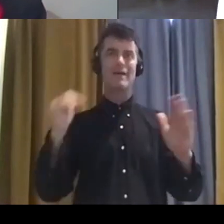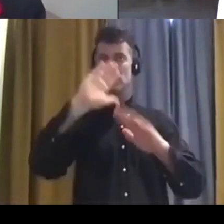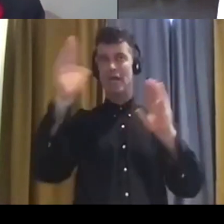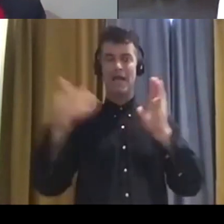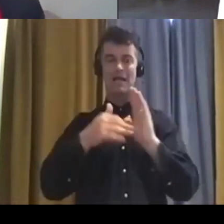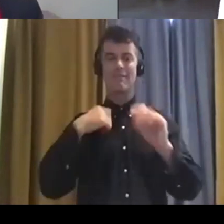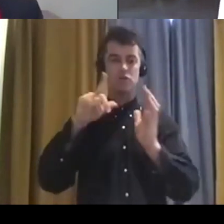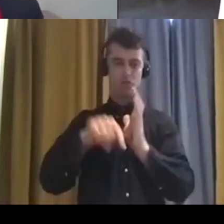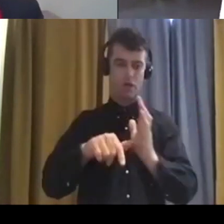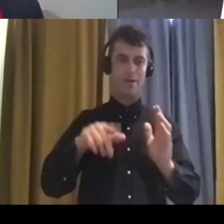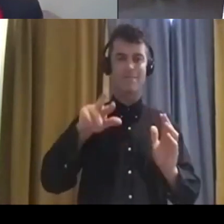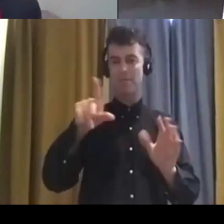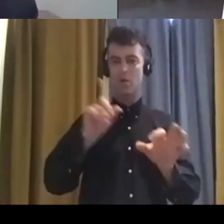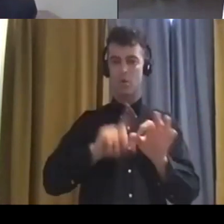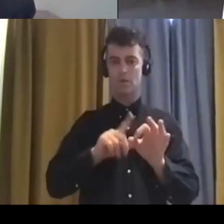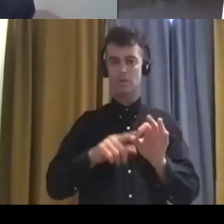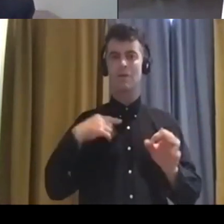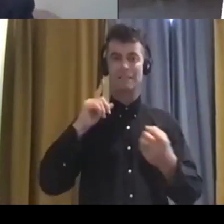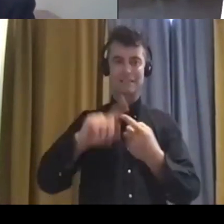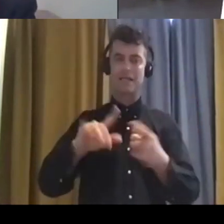our time and there's a couple of questions that we still haven't been able to answer.